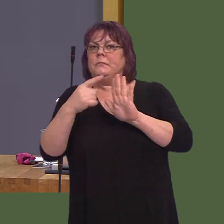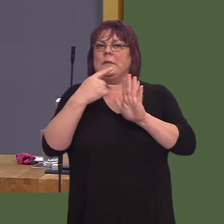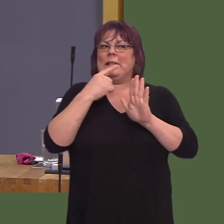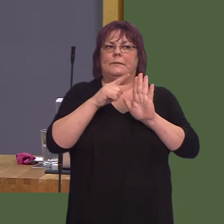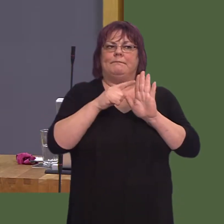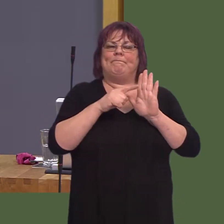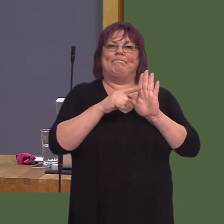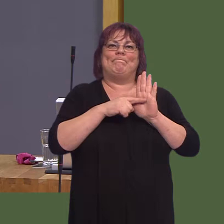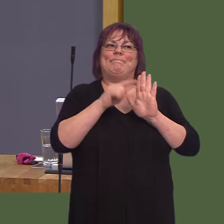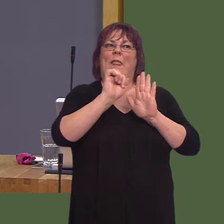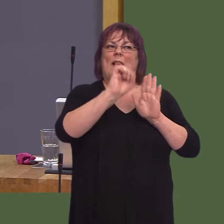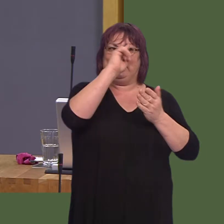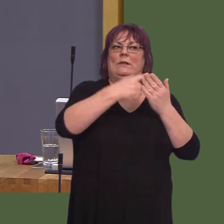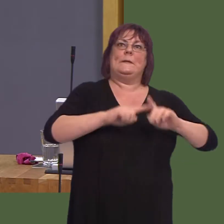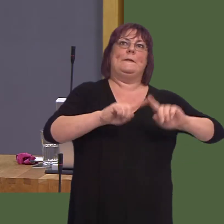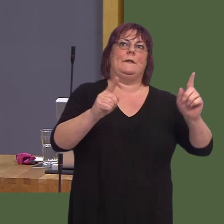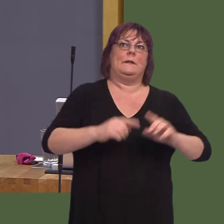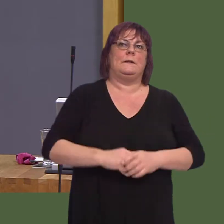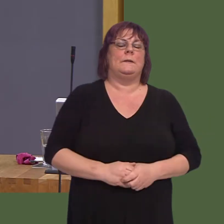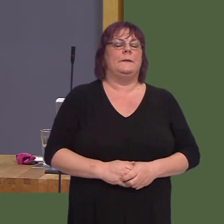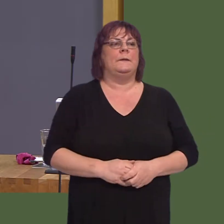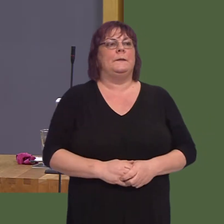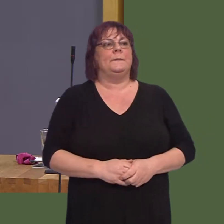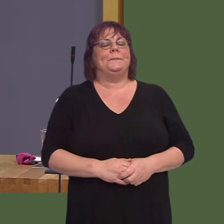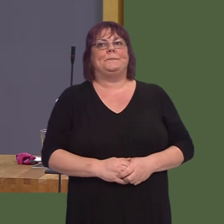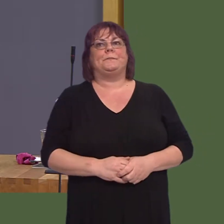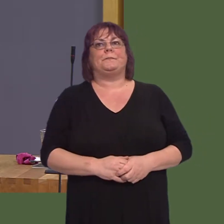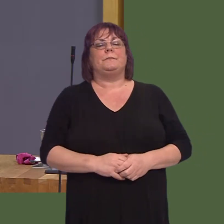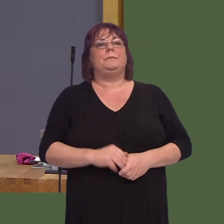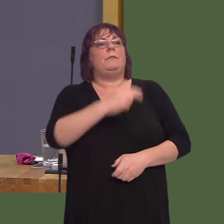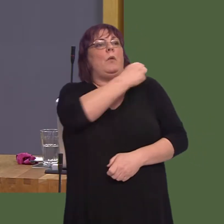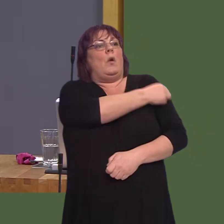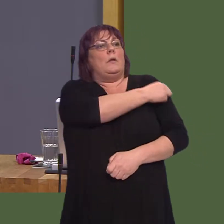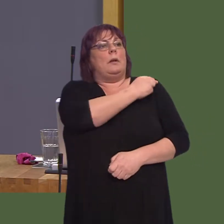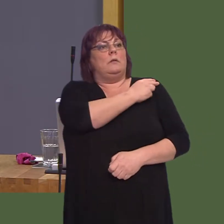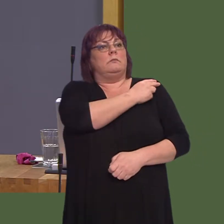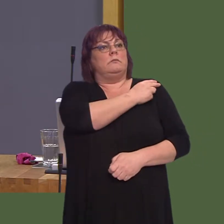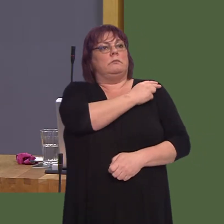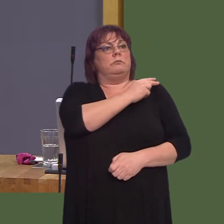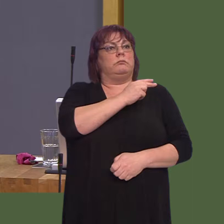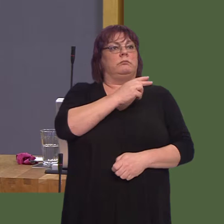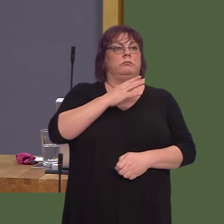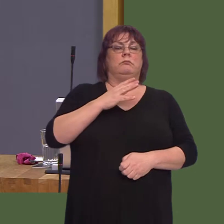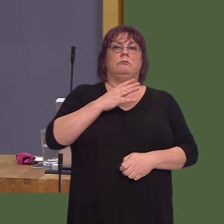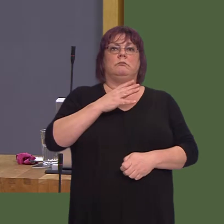One aspect that could complement existing hospital services is the creation of community